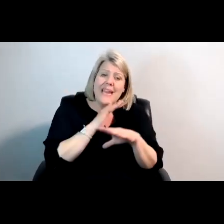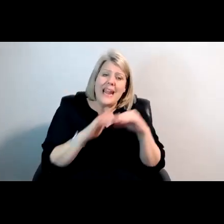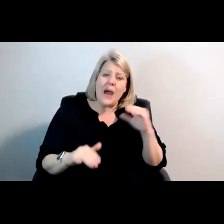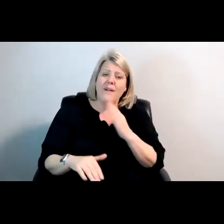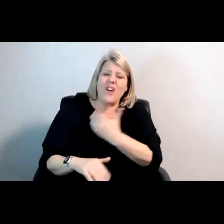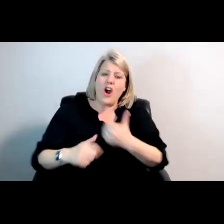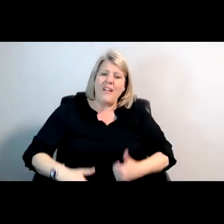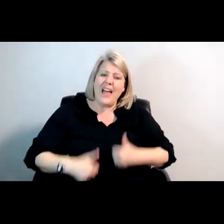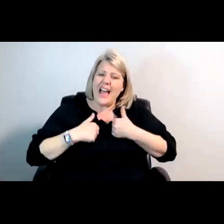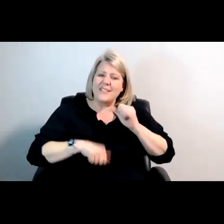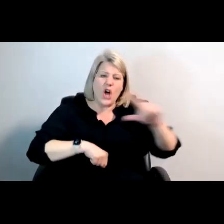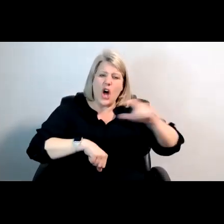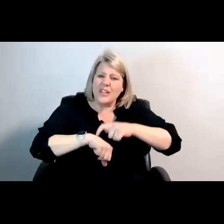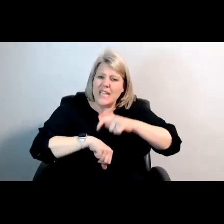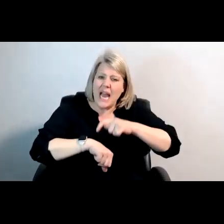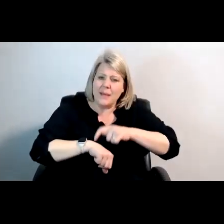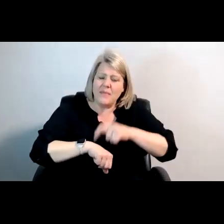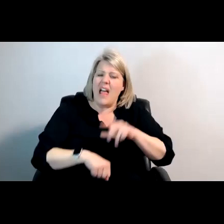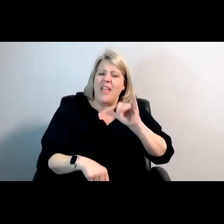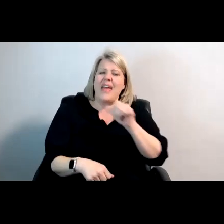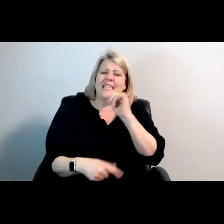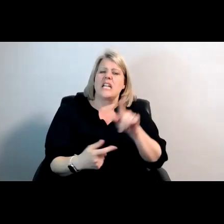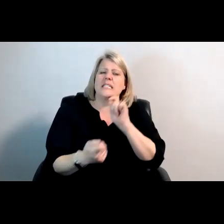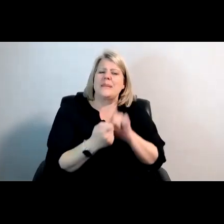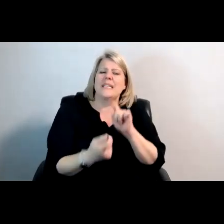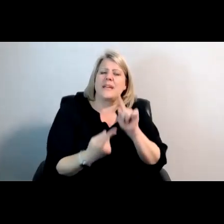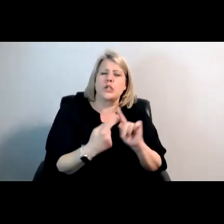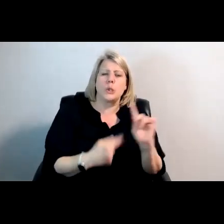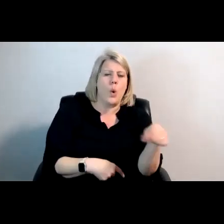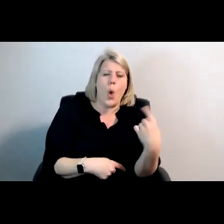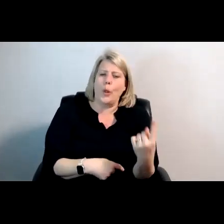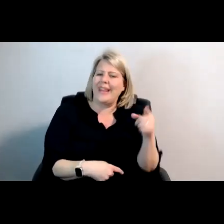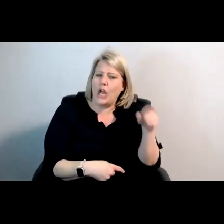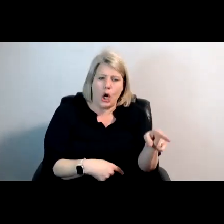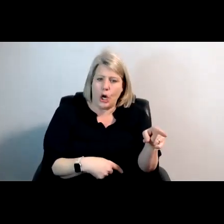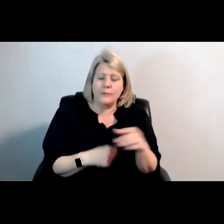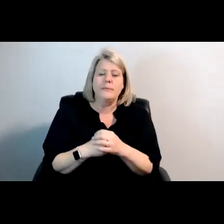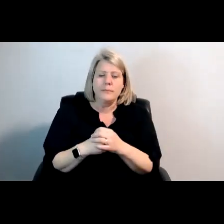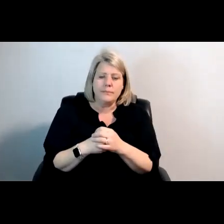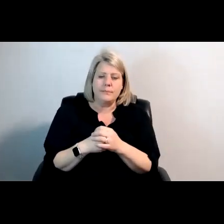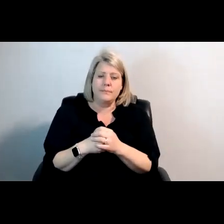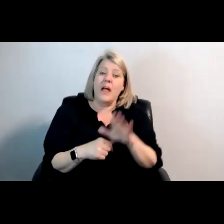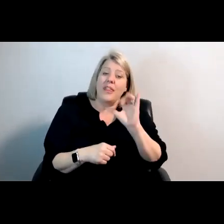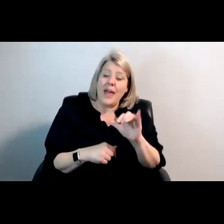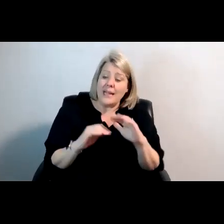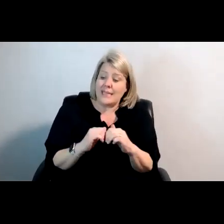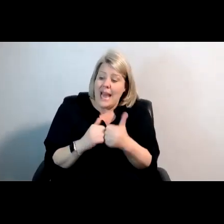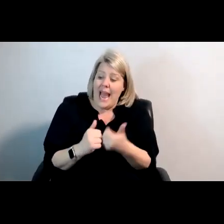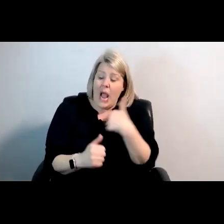So I don't think that's anything specific to Susie. So yeah, that's just kind of how we found Susie.